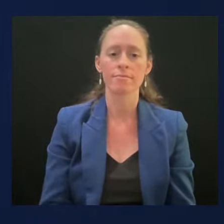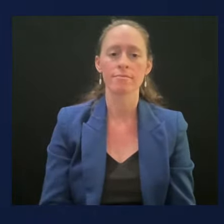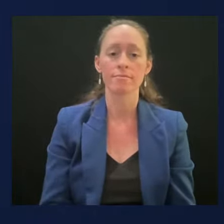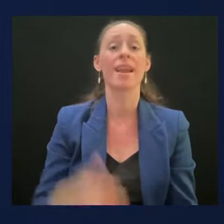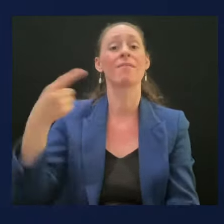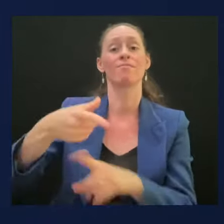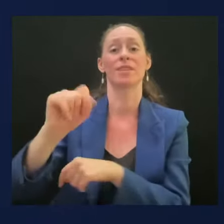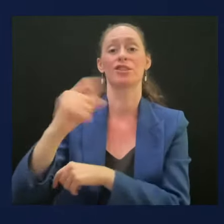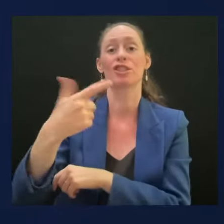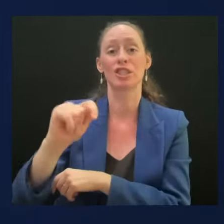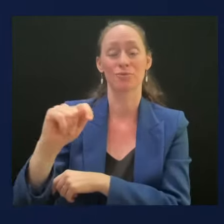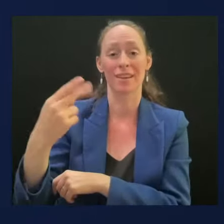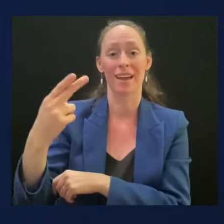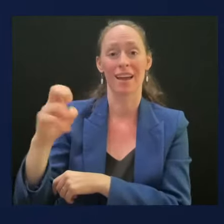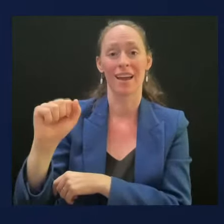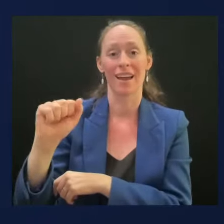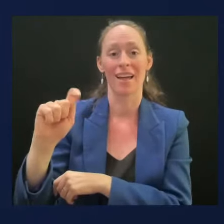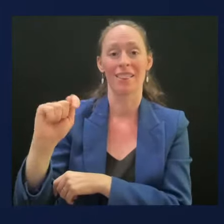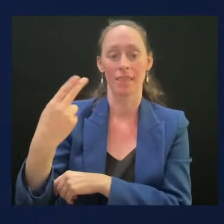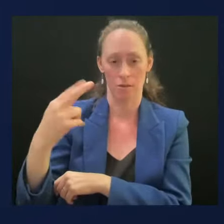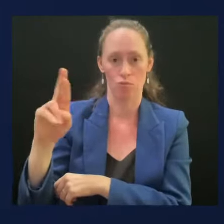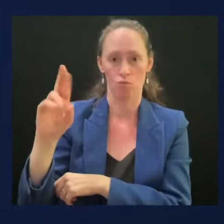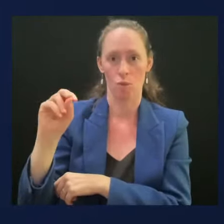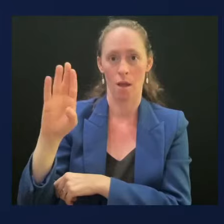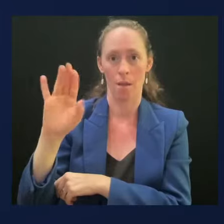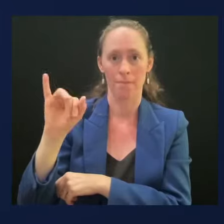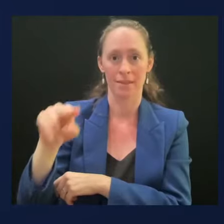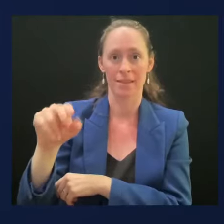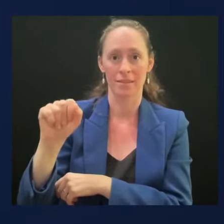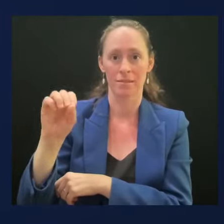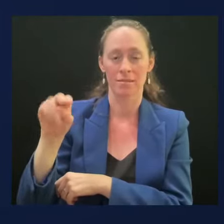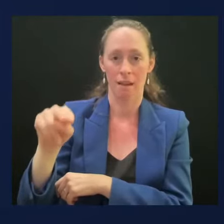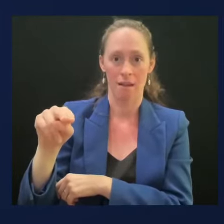Last year, after I signed the PACT Act,